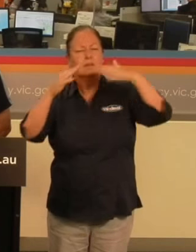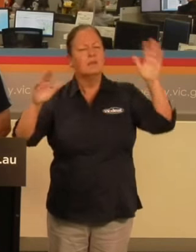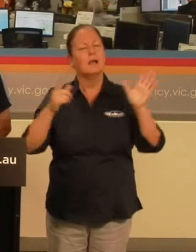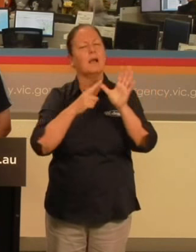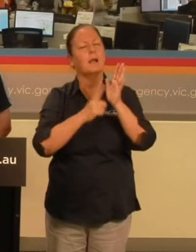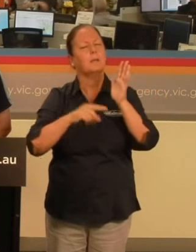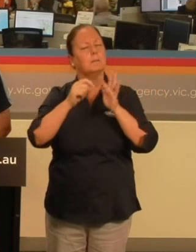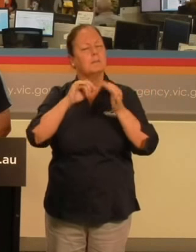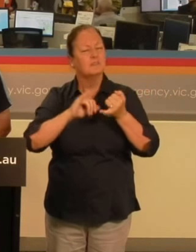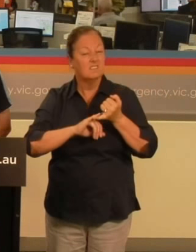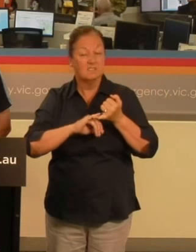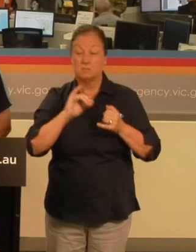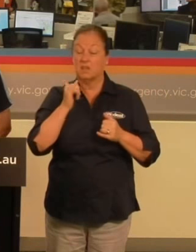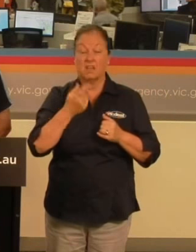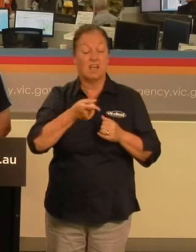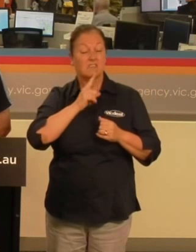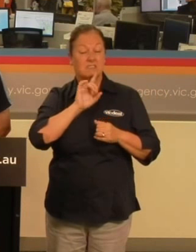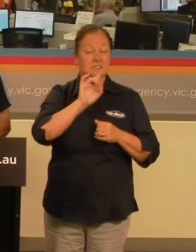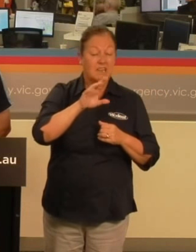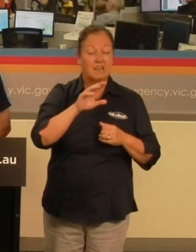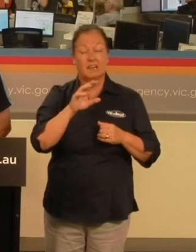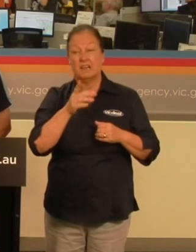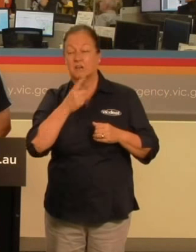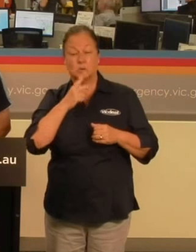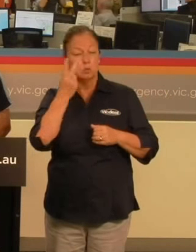getting up to 110 120 KS about the Eastern Peaks